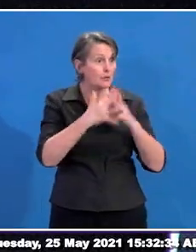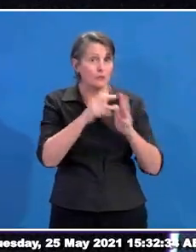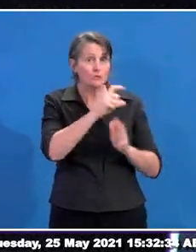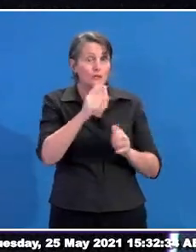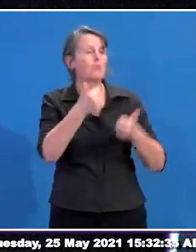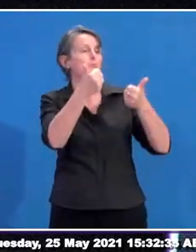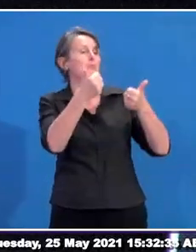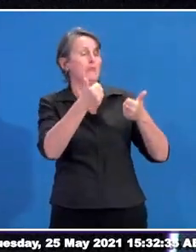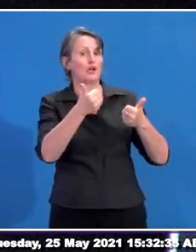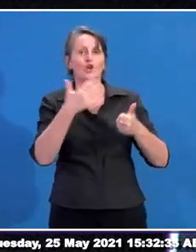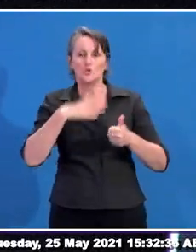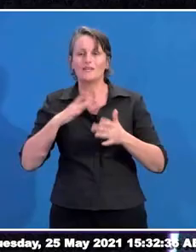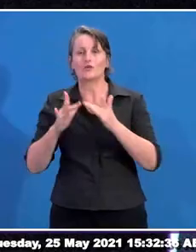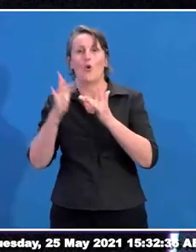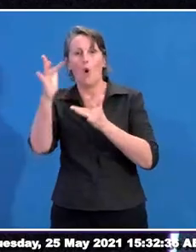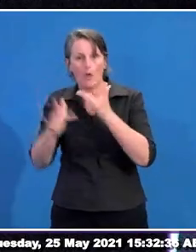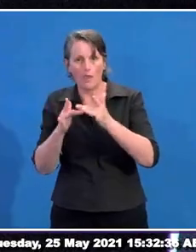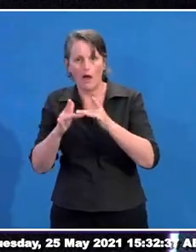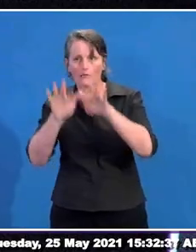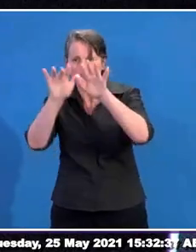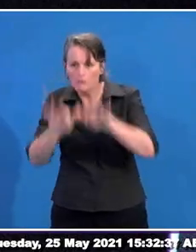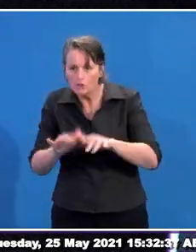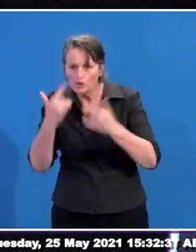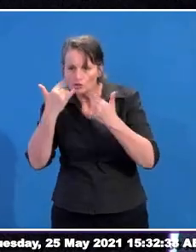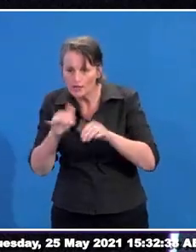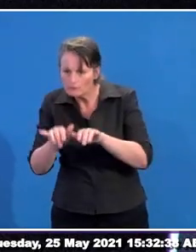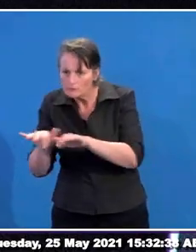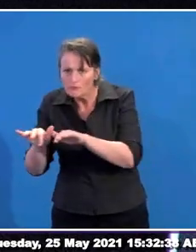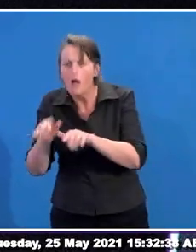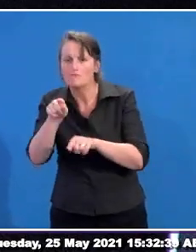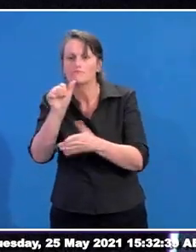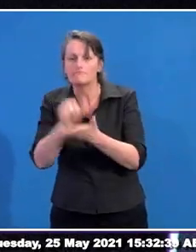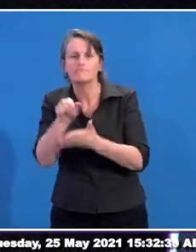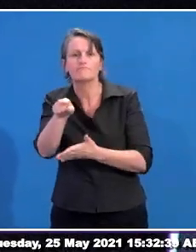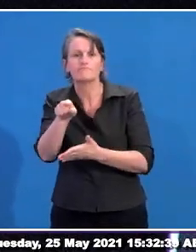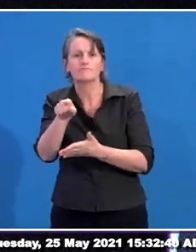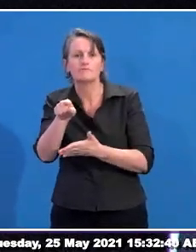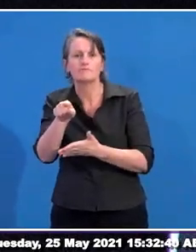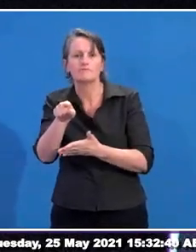go online, log in, put the number in and you get a verification and you can print